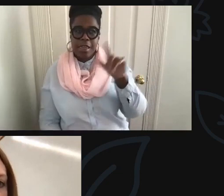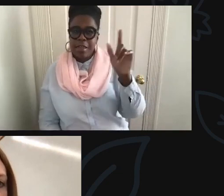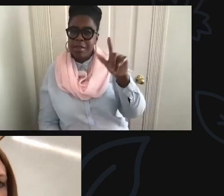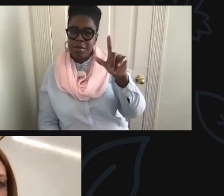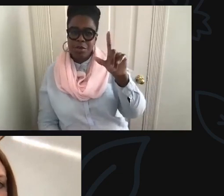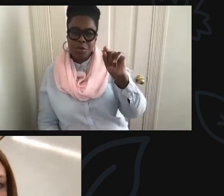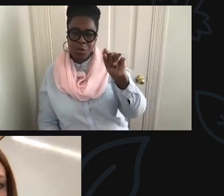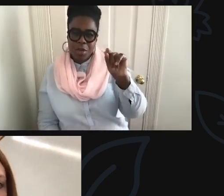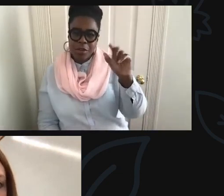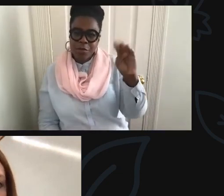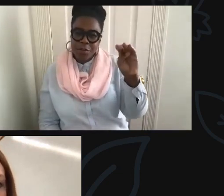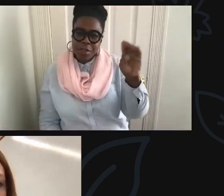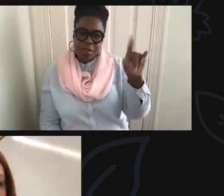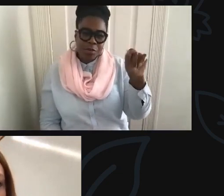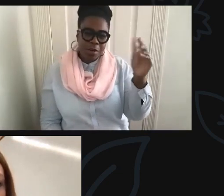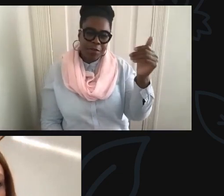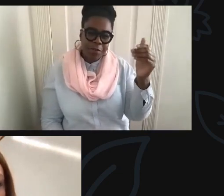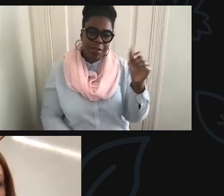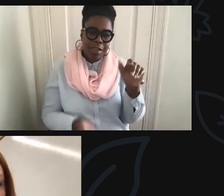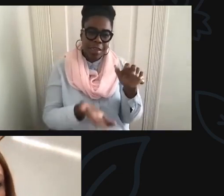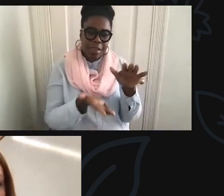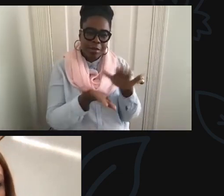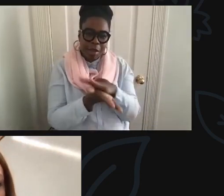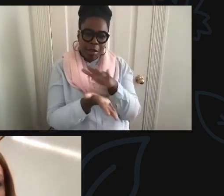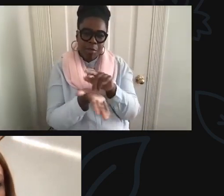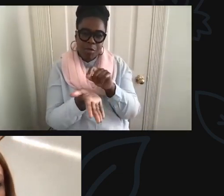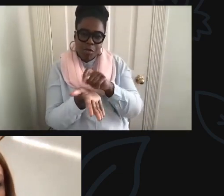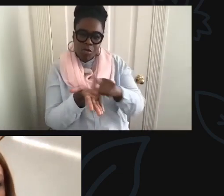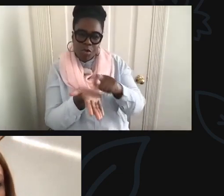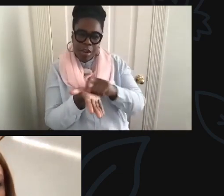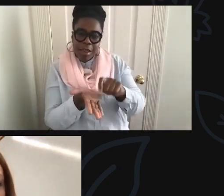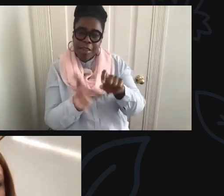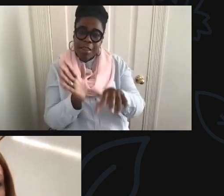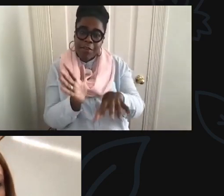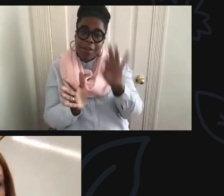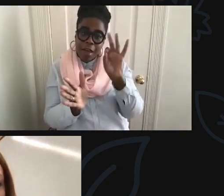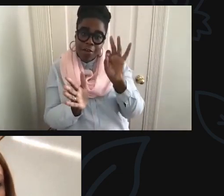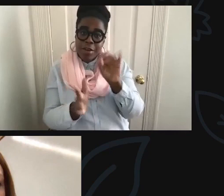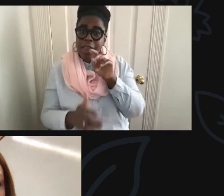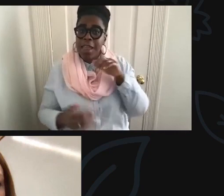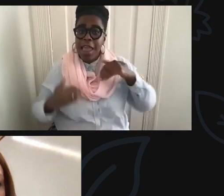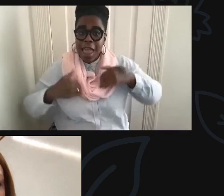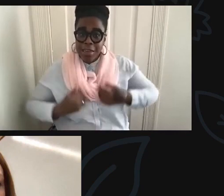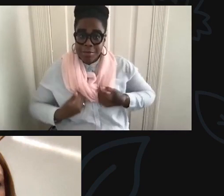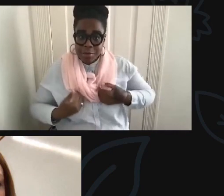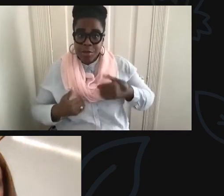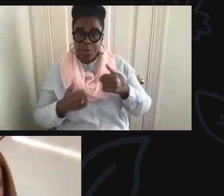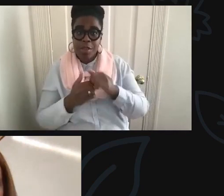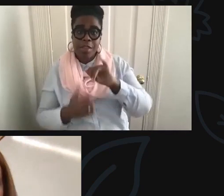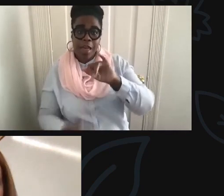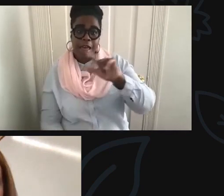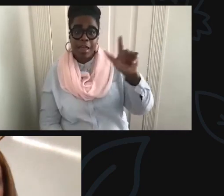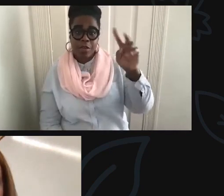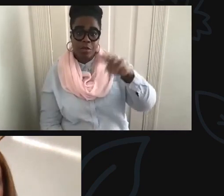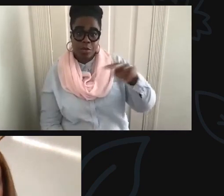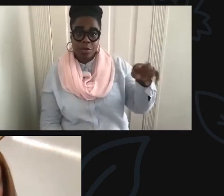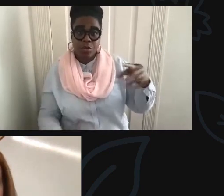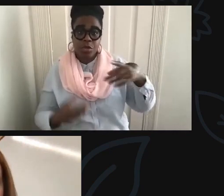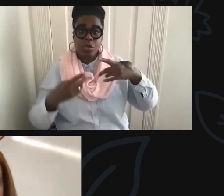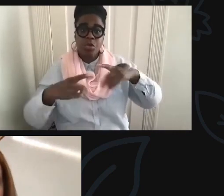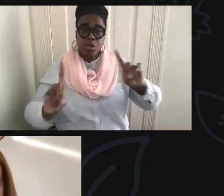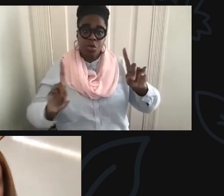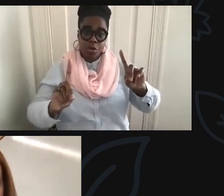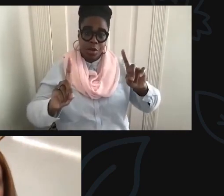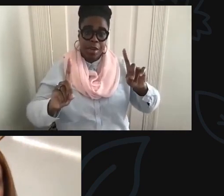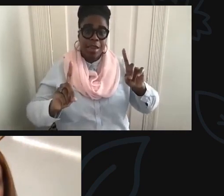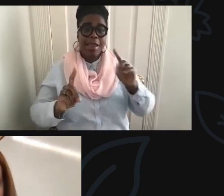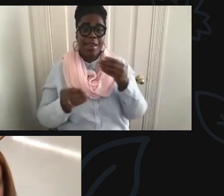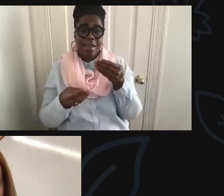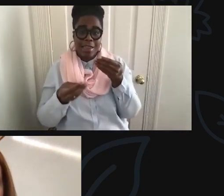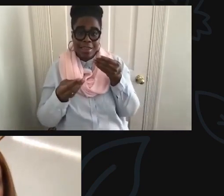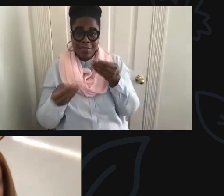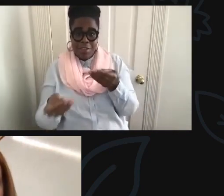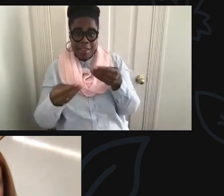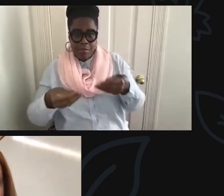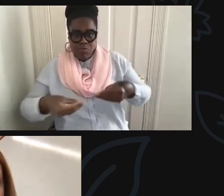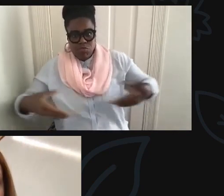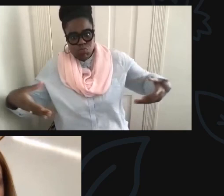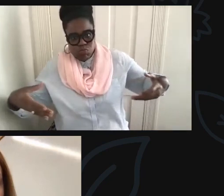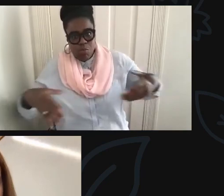paper, they found that just treating animals with aisle 22, during diet induced obesity, could protect the mice from insulin